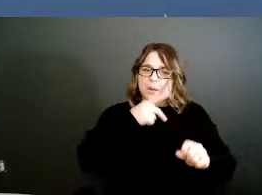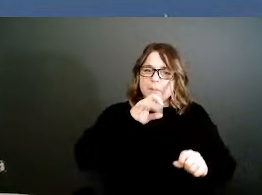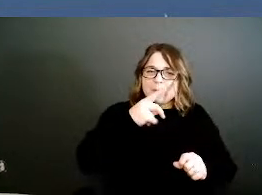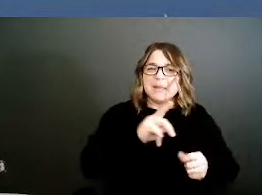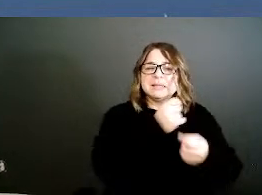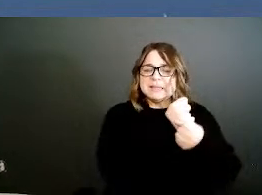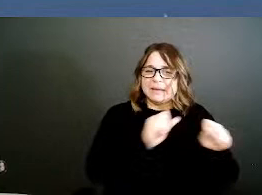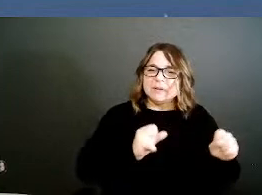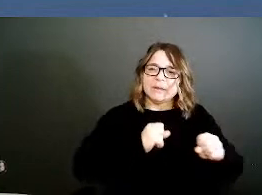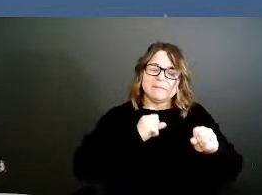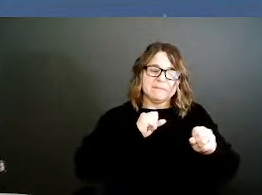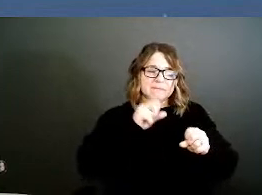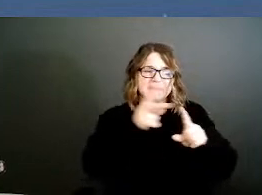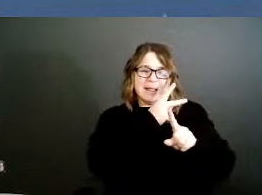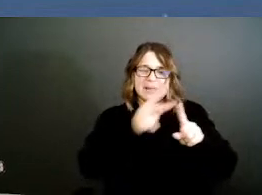CONCRETE PLAN TO DO SO.